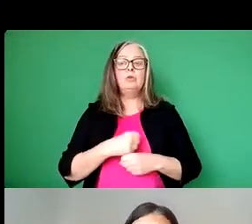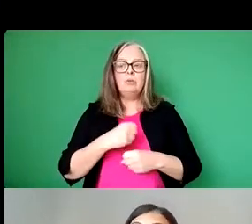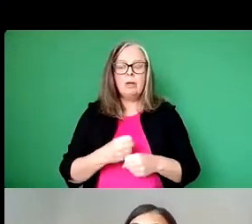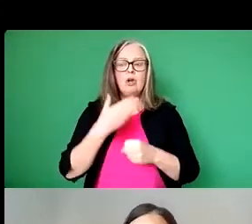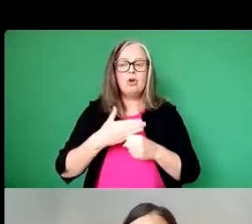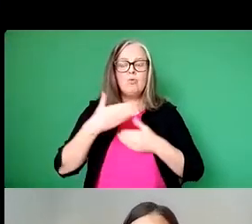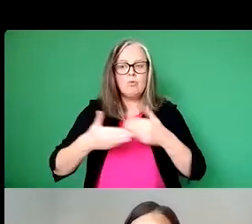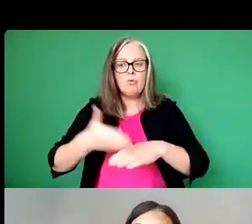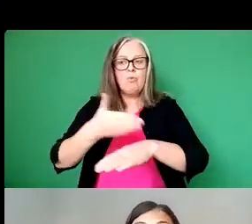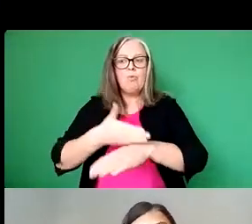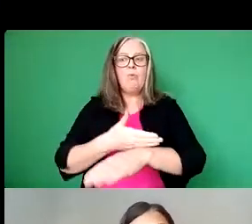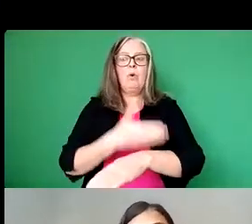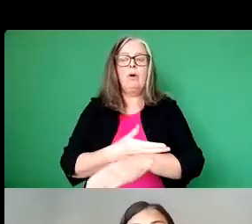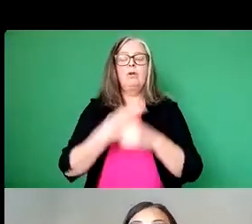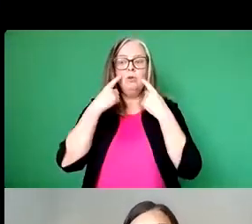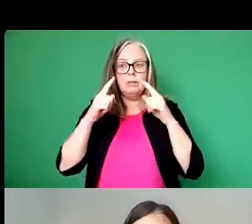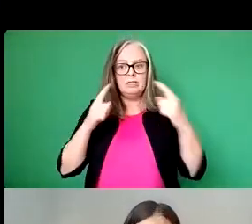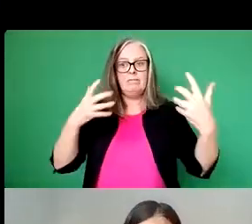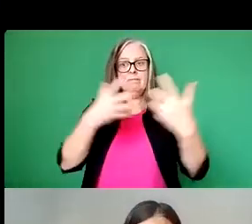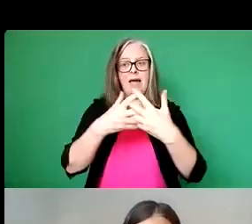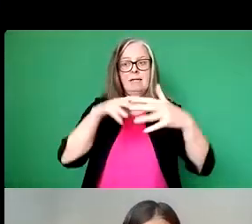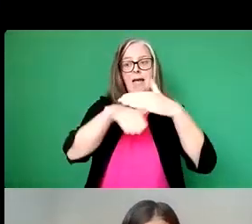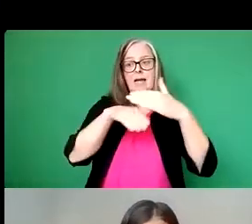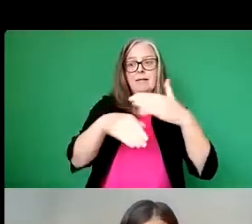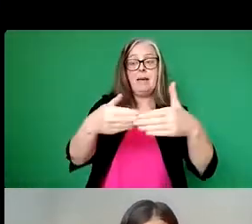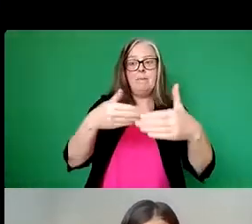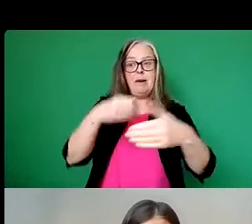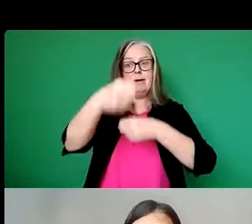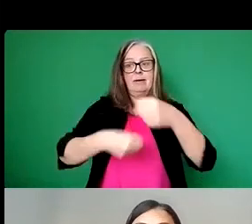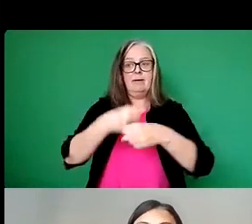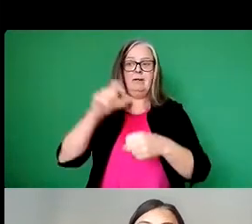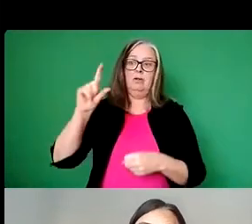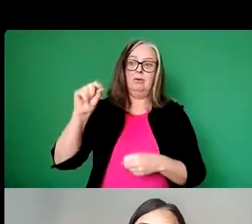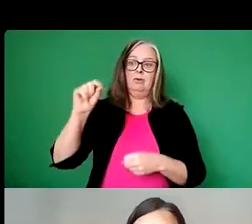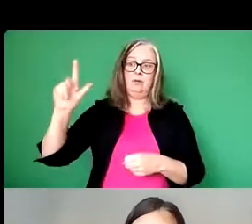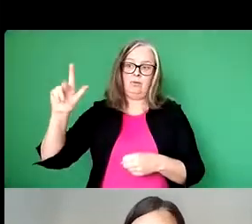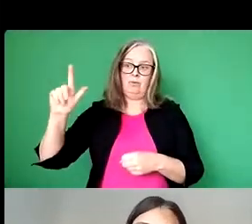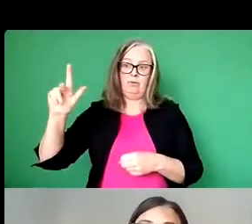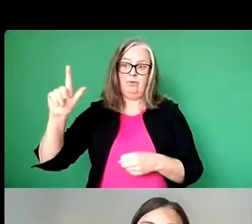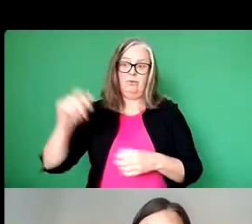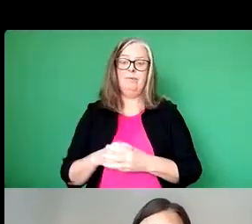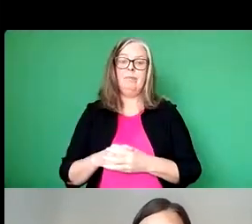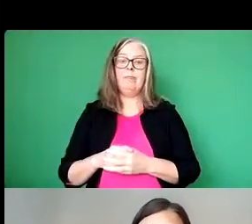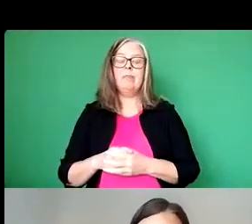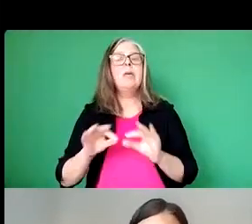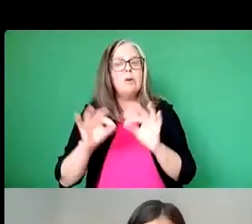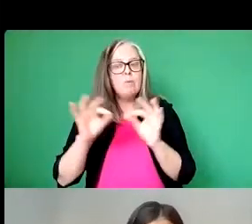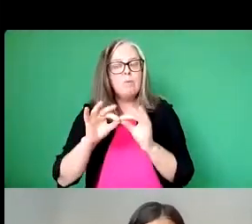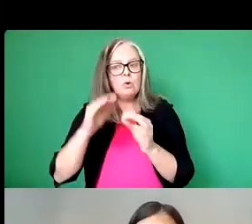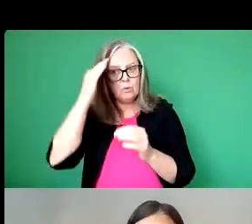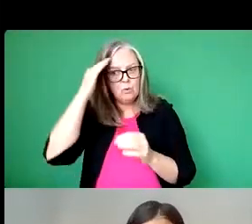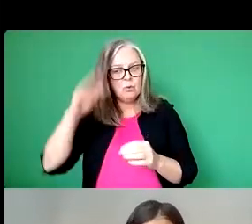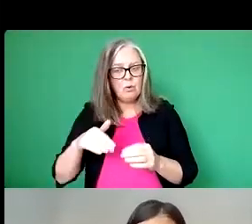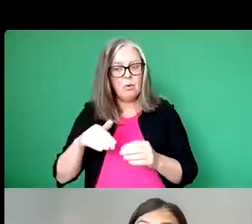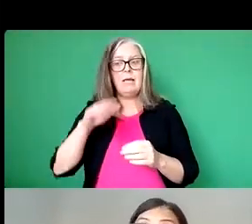accessibility by the year of 2023 it's important to note that the accessibility for manitobans act